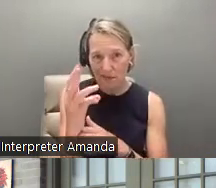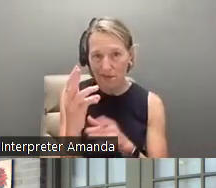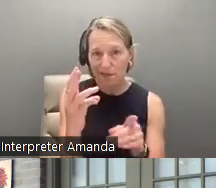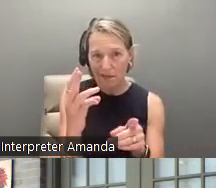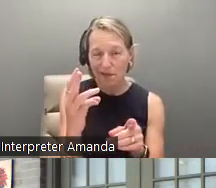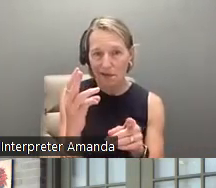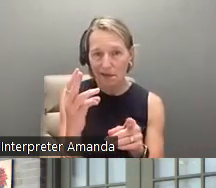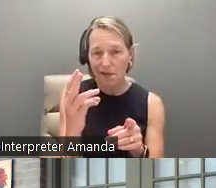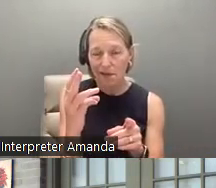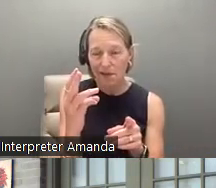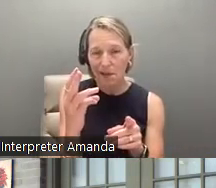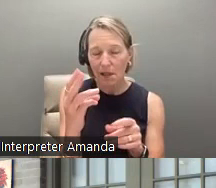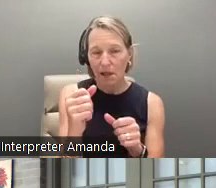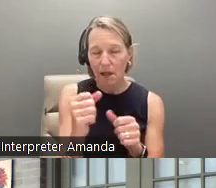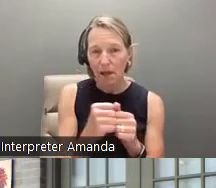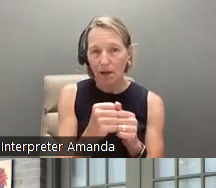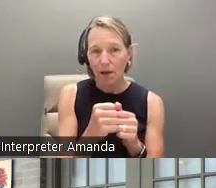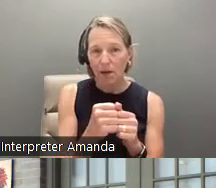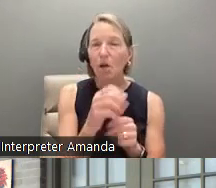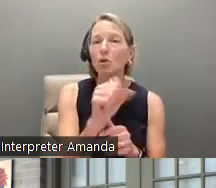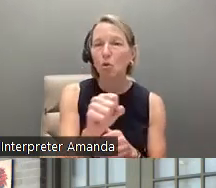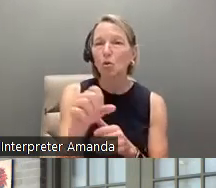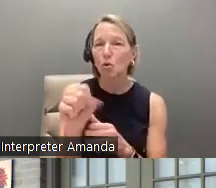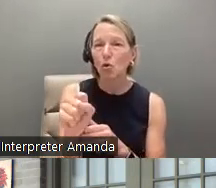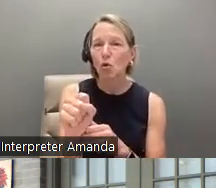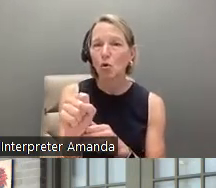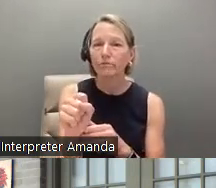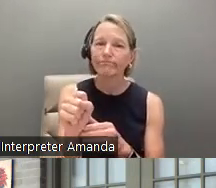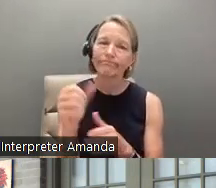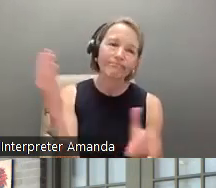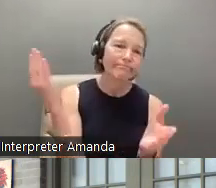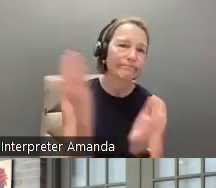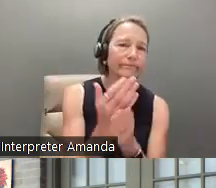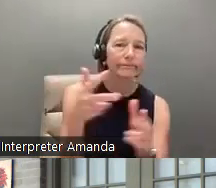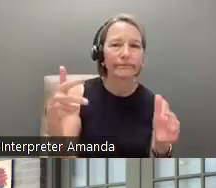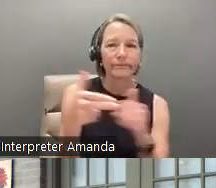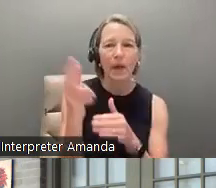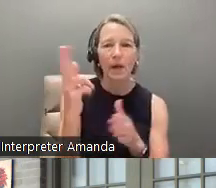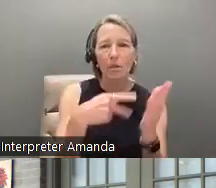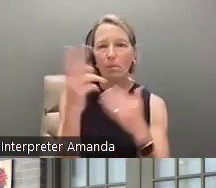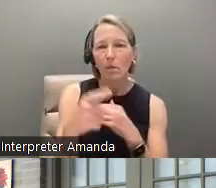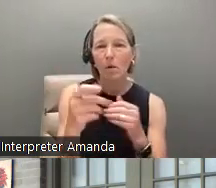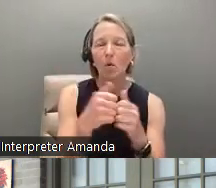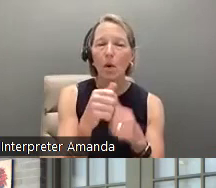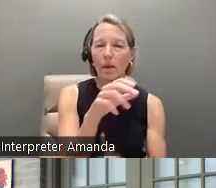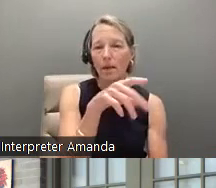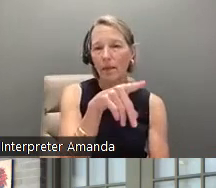um Social Security terminated the contract with the P&As and they revamped the program and went